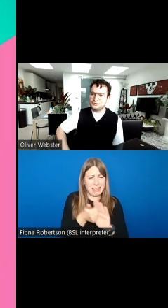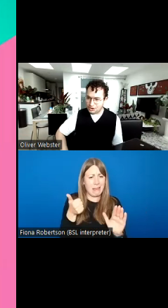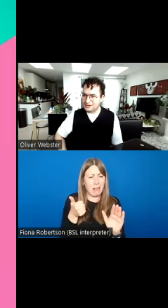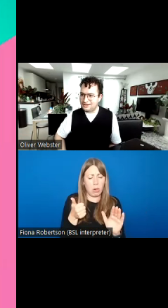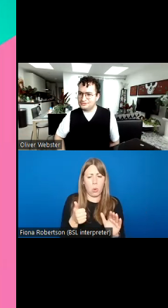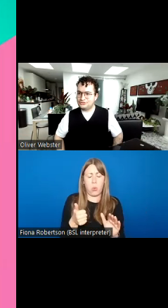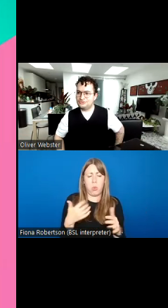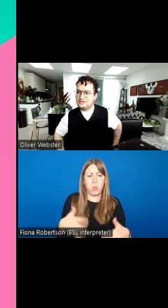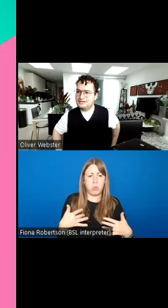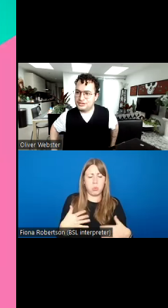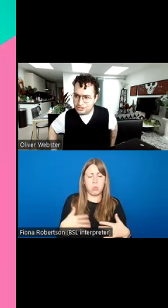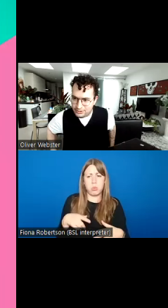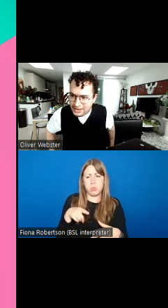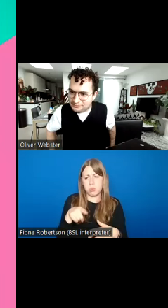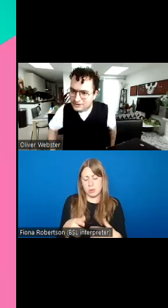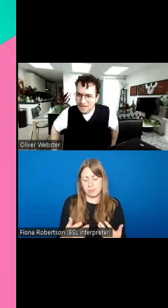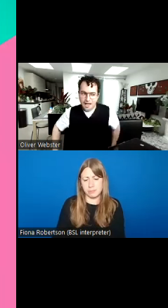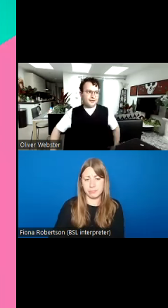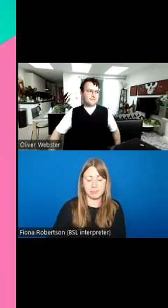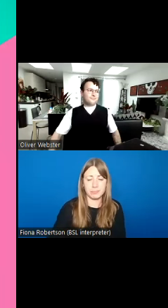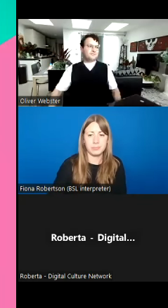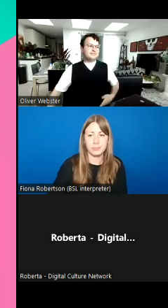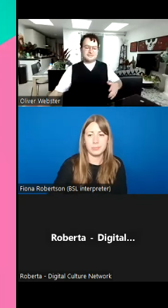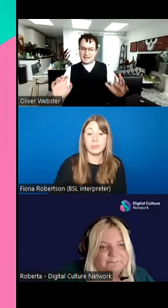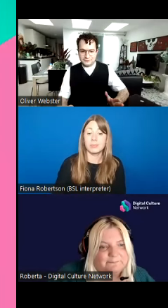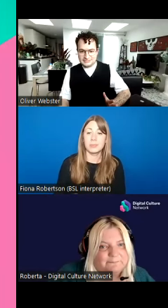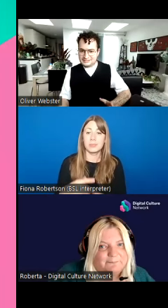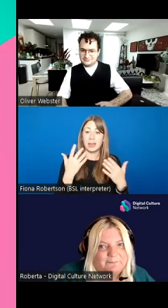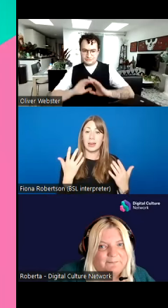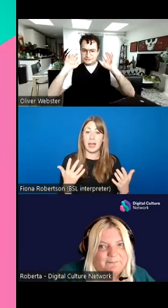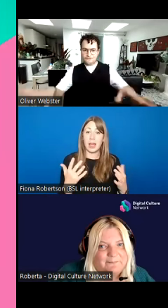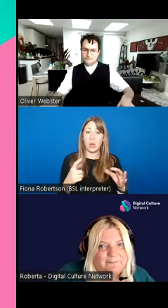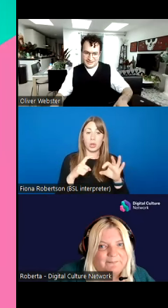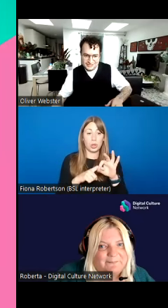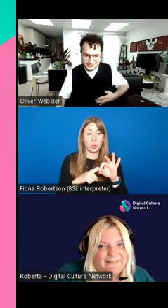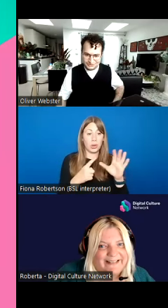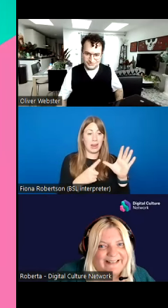We'll go on now to the Q&A. Thanks for listening. That was a lot of information [?]